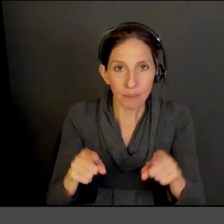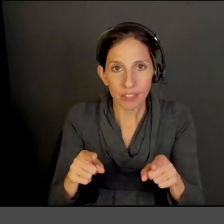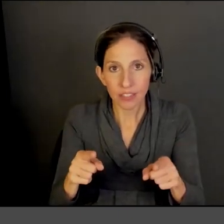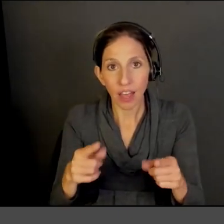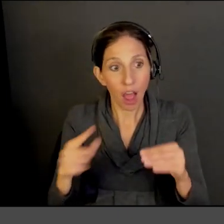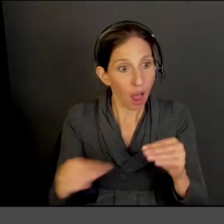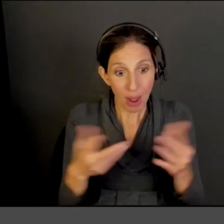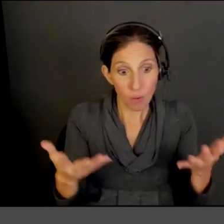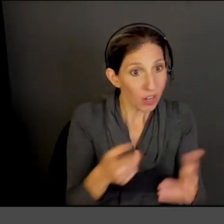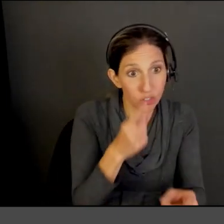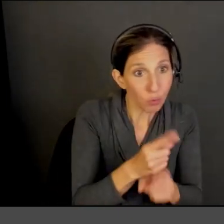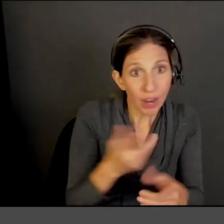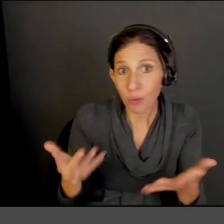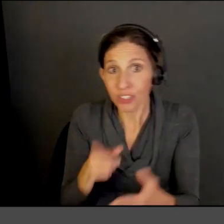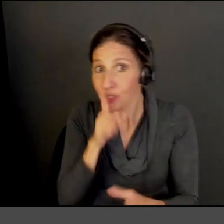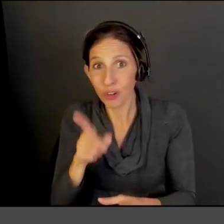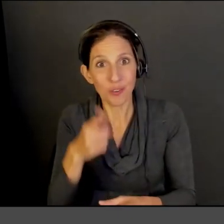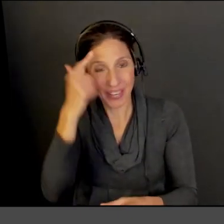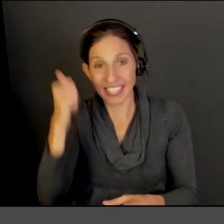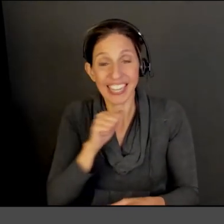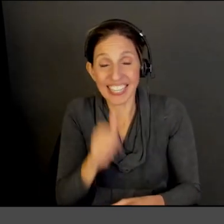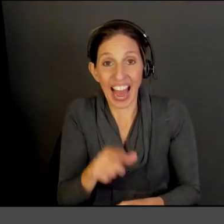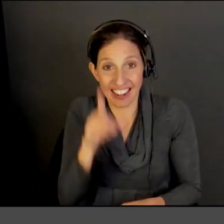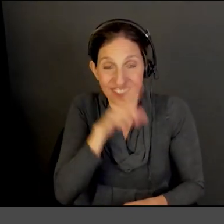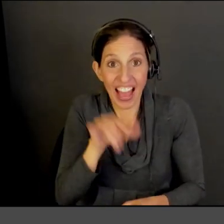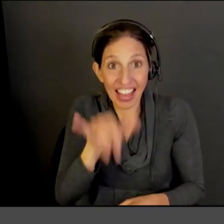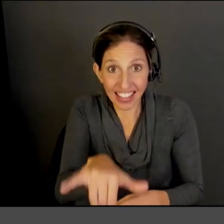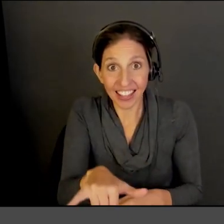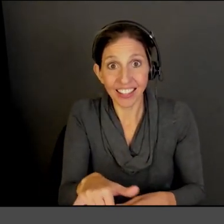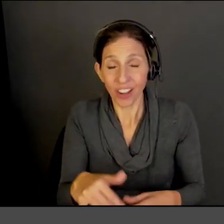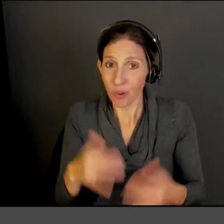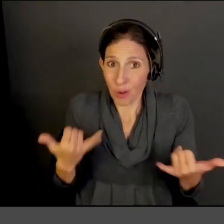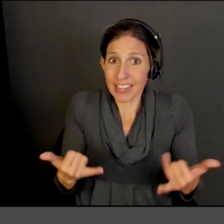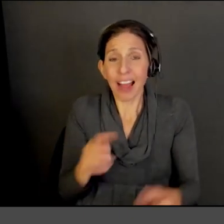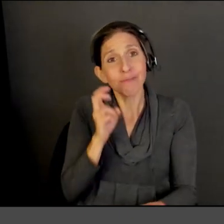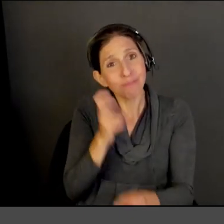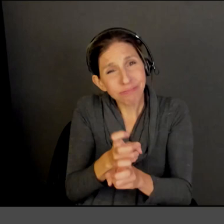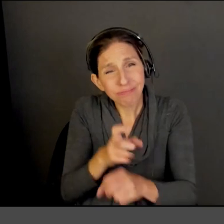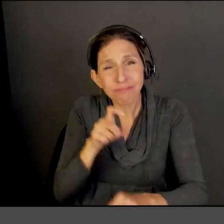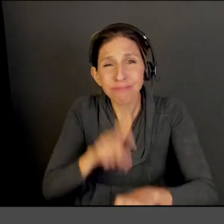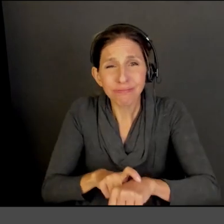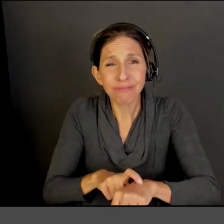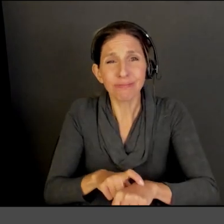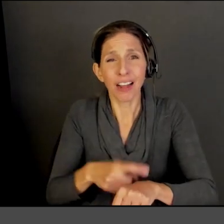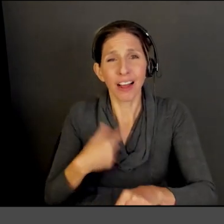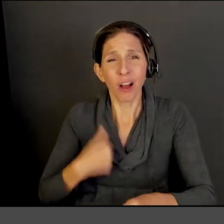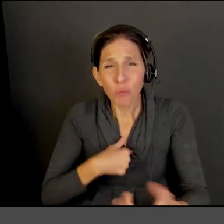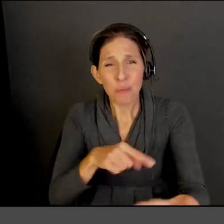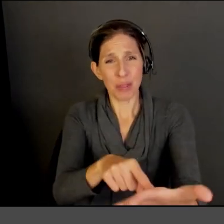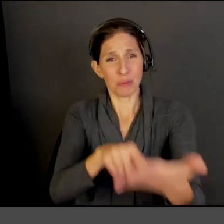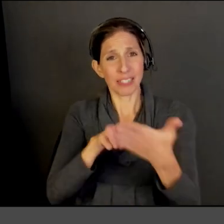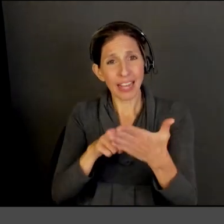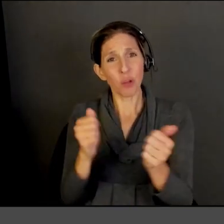AND WE'RE HAVING A HARD TIME RIGHT NOW AND WE'RE BEING PRESENTED WITH THE FAKE MYTHOLOGIES OF WHO WE ARE.